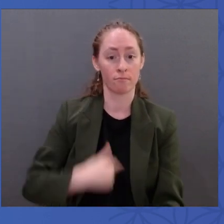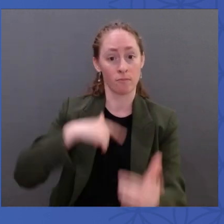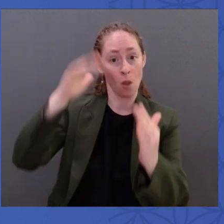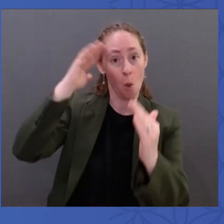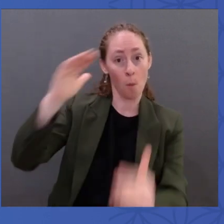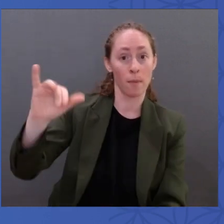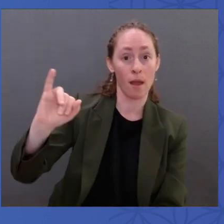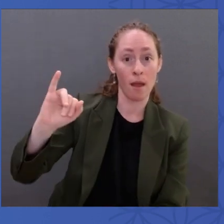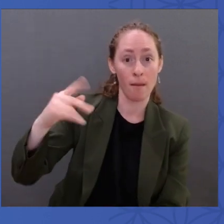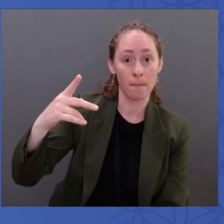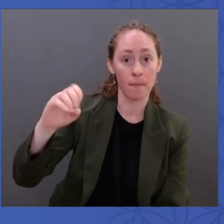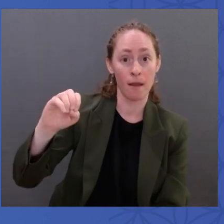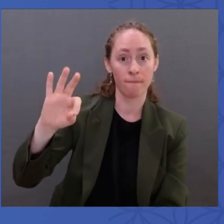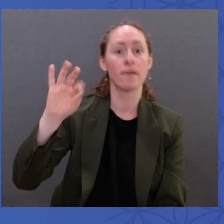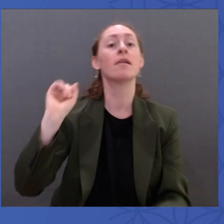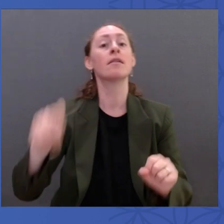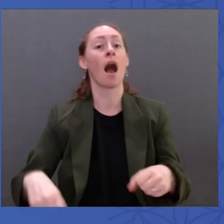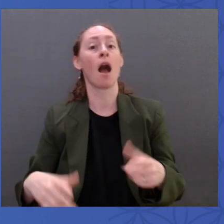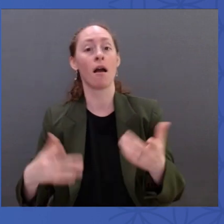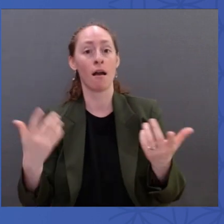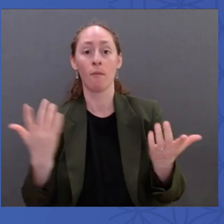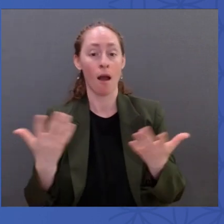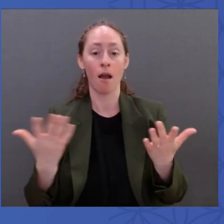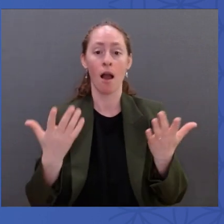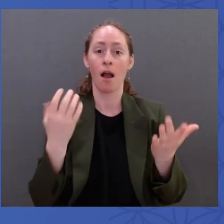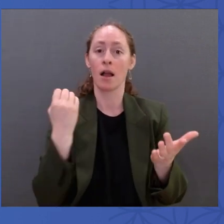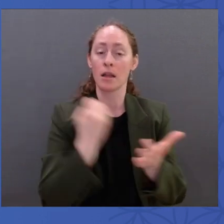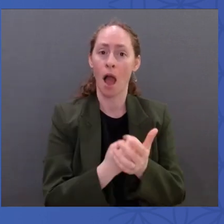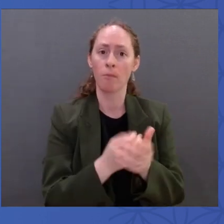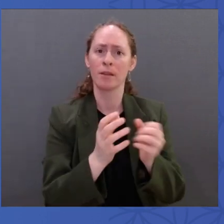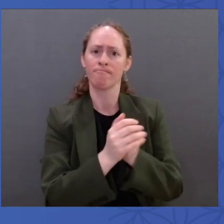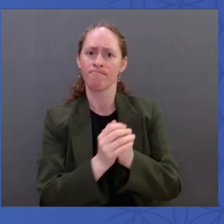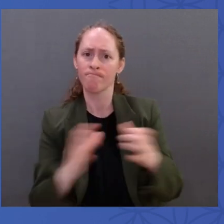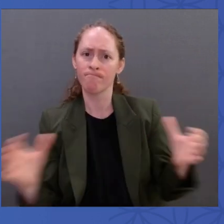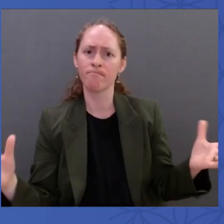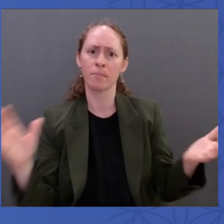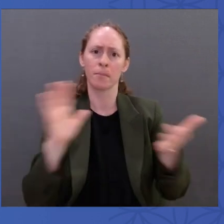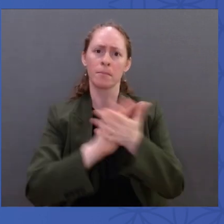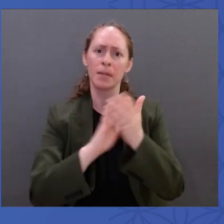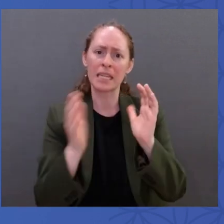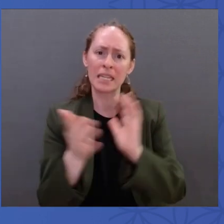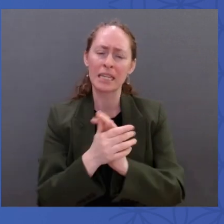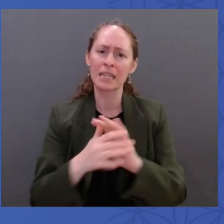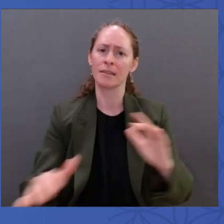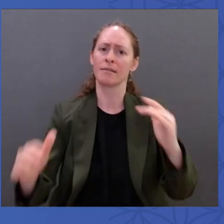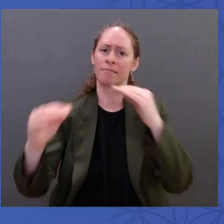For this, Indonesia stands ready to engage in dialog and provide constructive